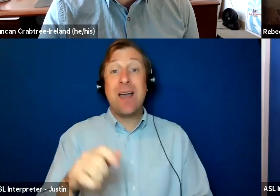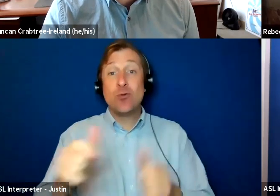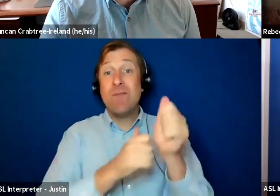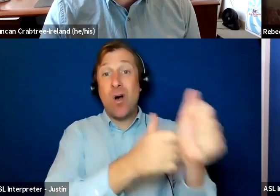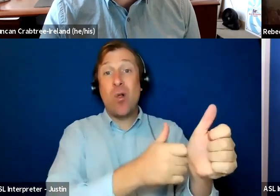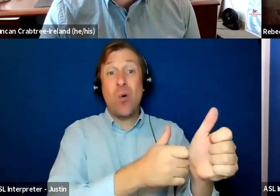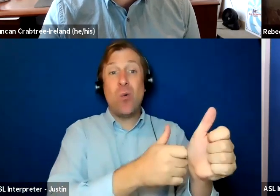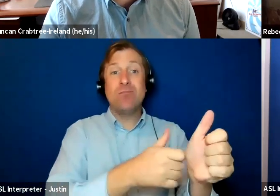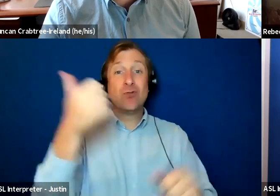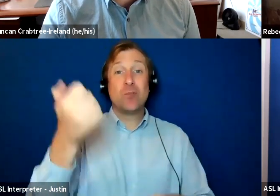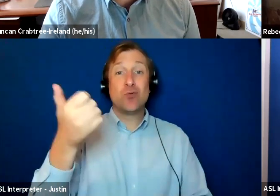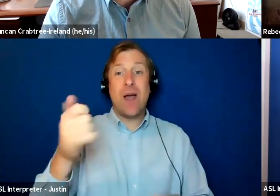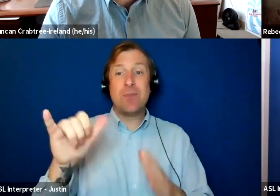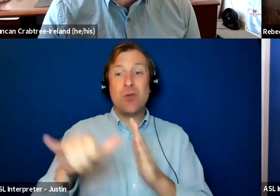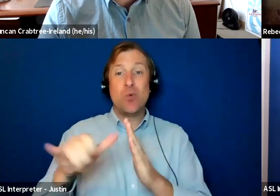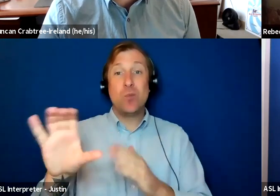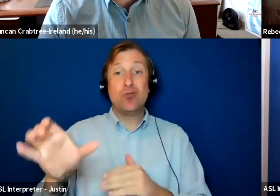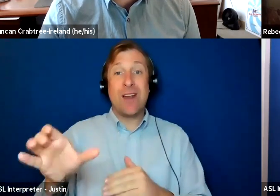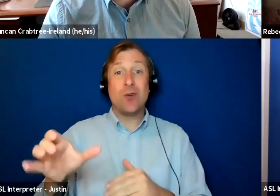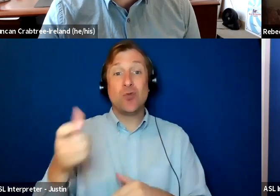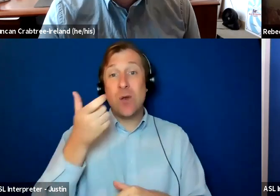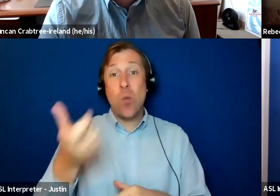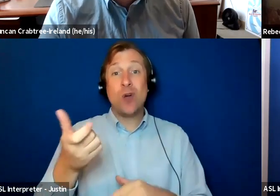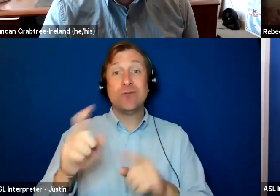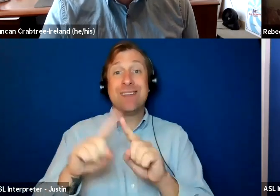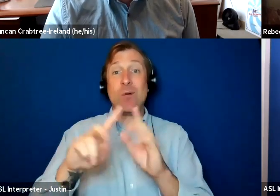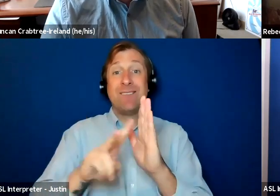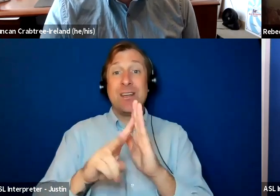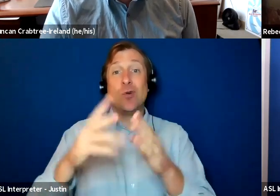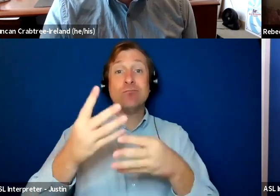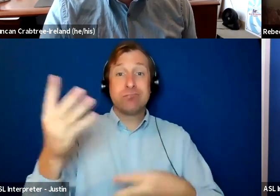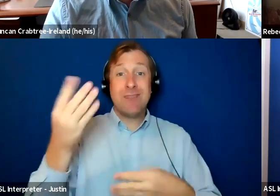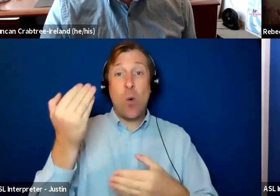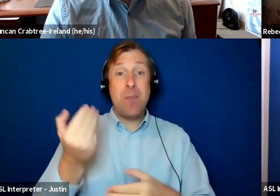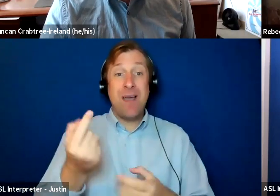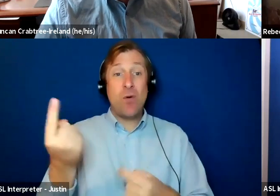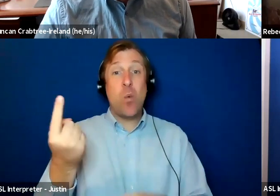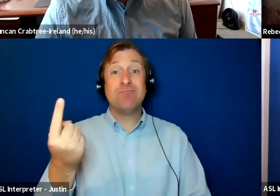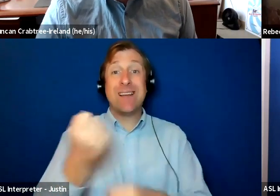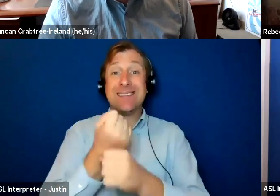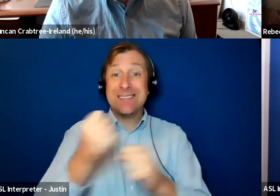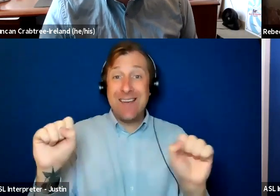subscribe to the YouTube channel, so you can take a look at all the videos in the gallery, and I hope that everybody has a safe weekend.